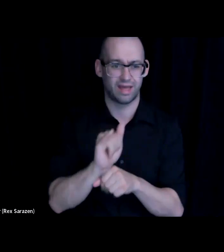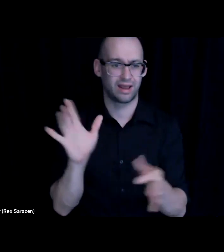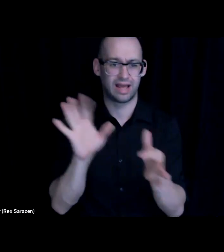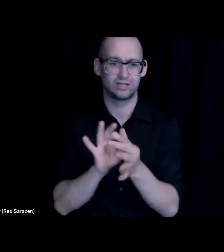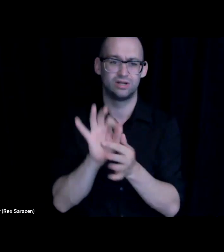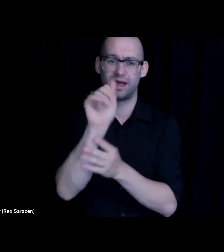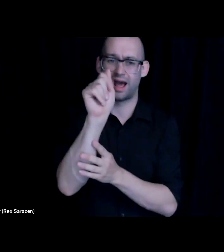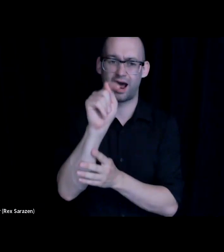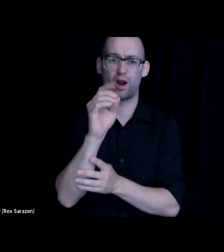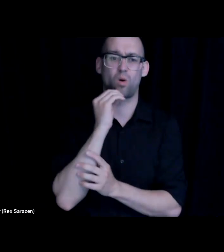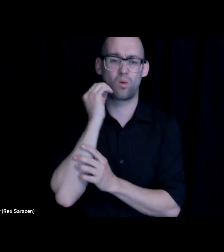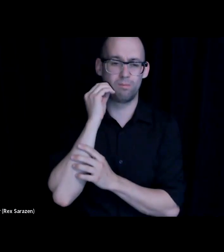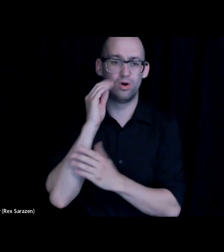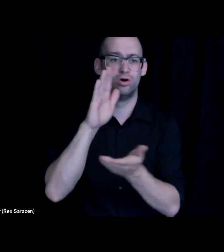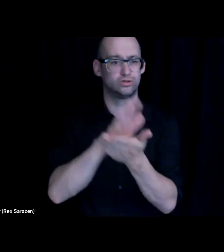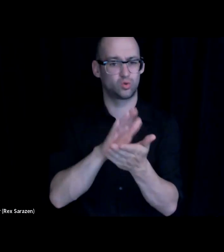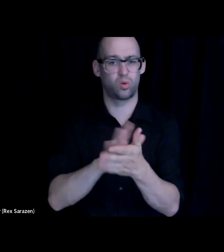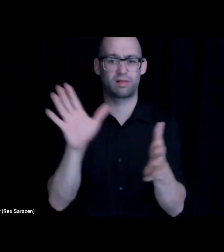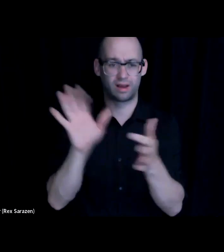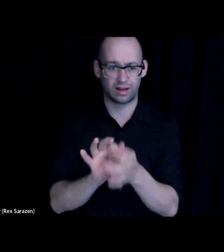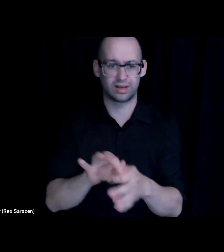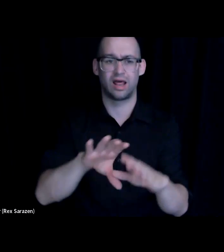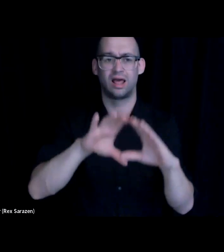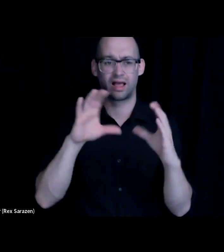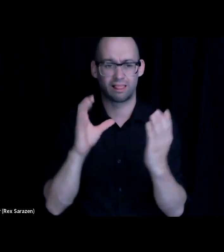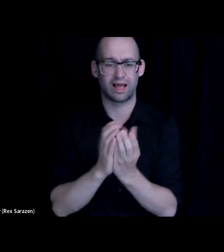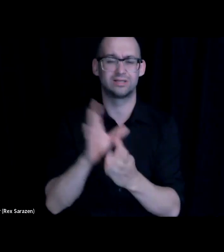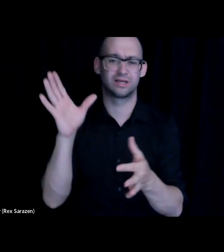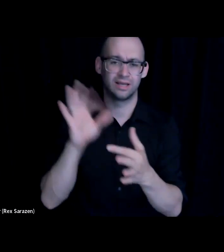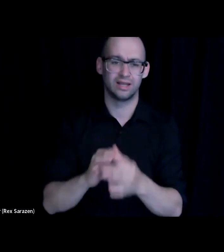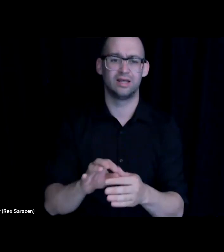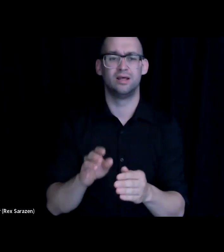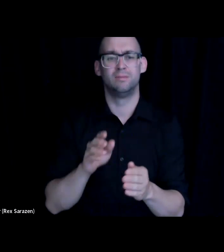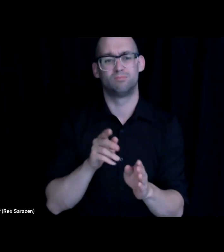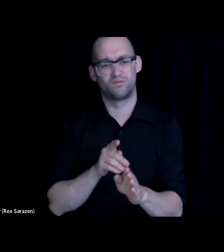schools connected, we got classrooms connected, we got professional development for teachers,